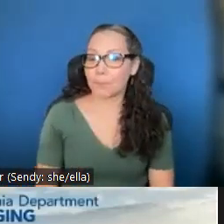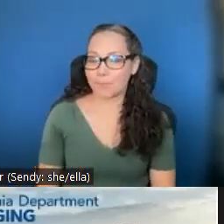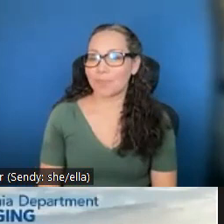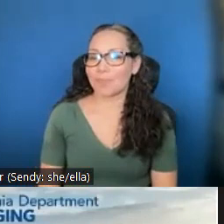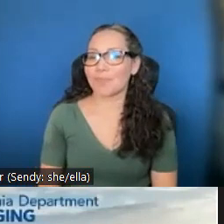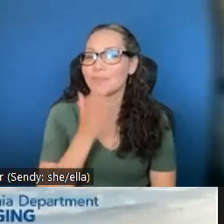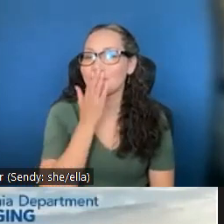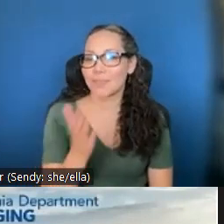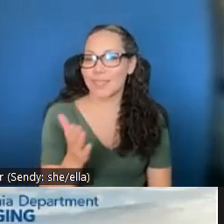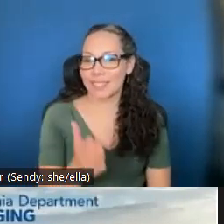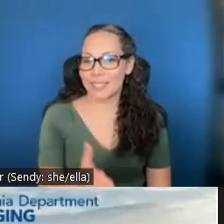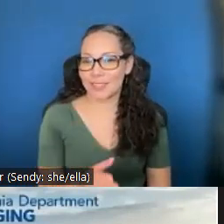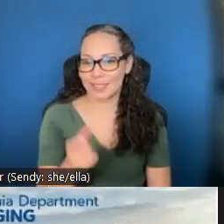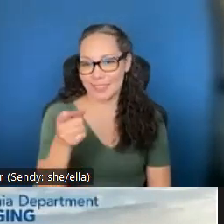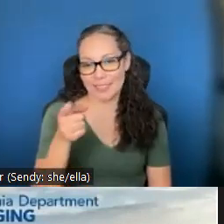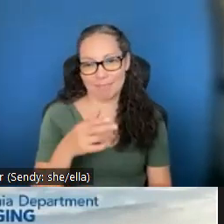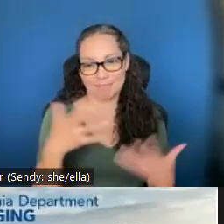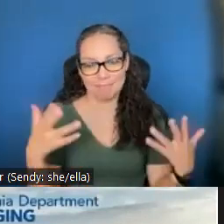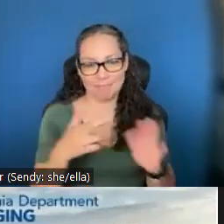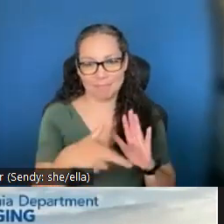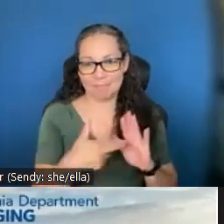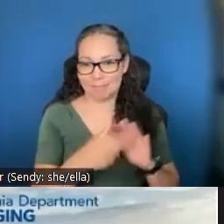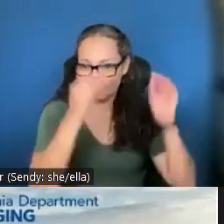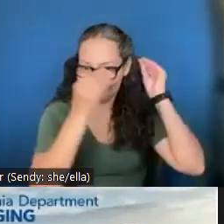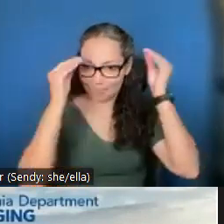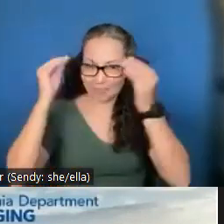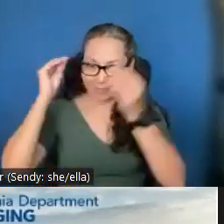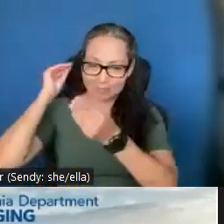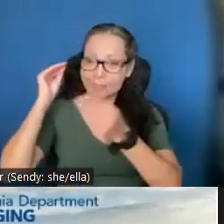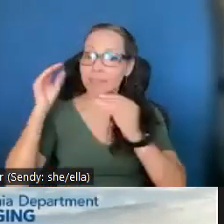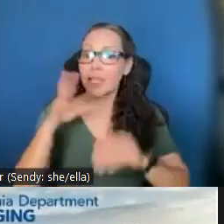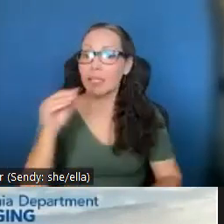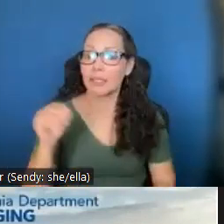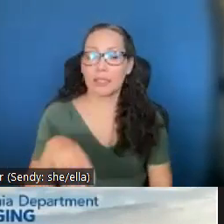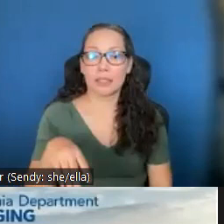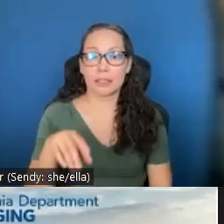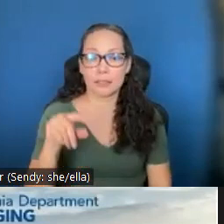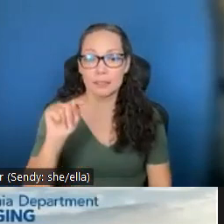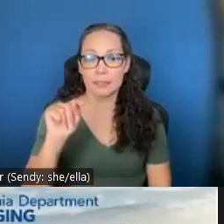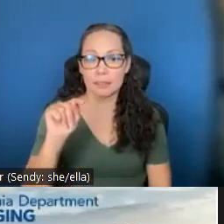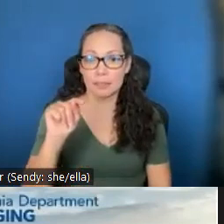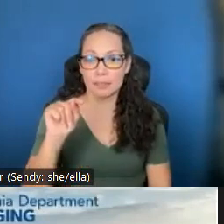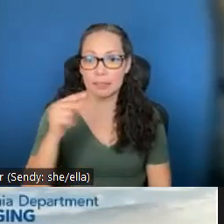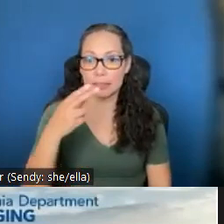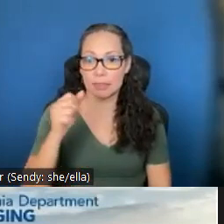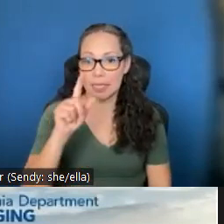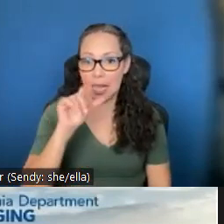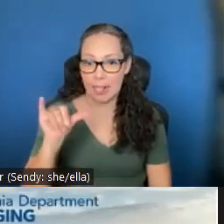who wears multiple hats uh next we have Telly takasu and I believe she is out for this month